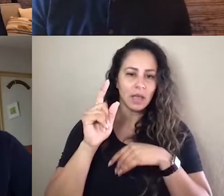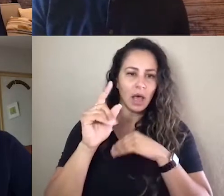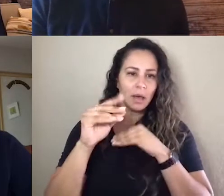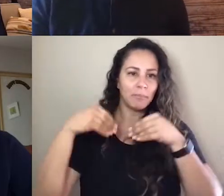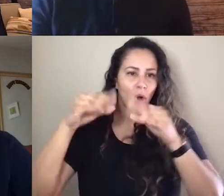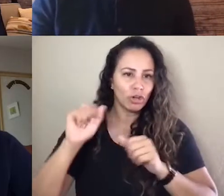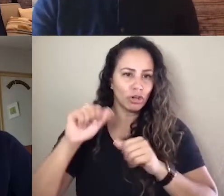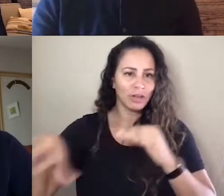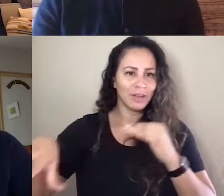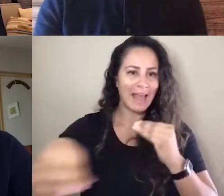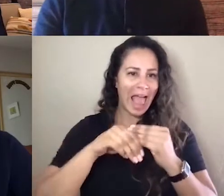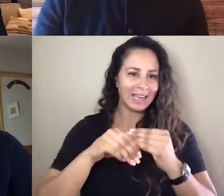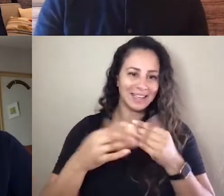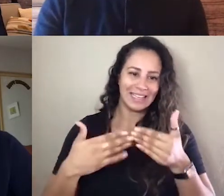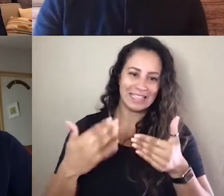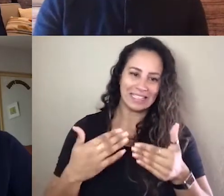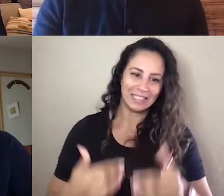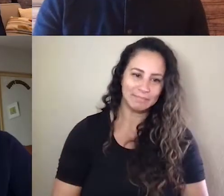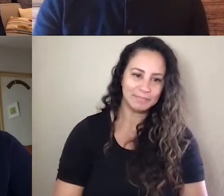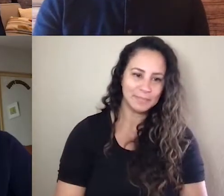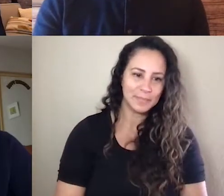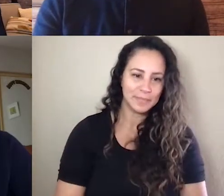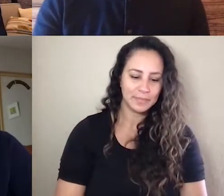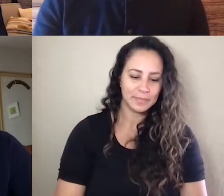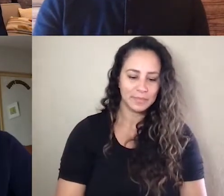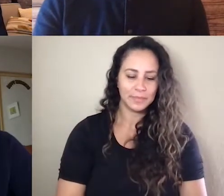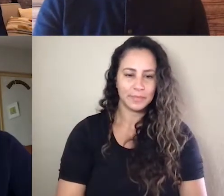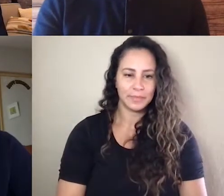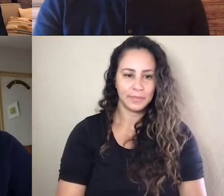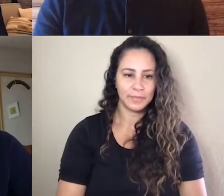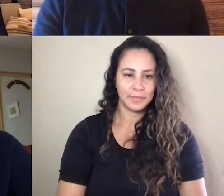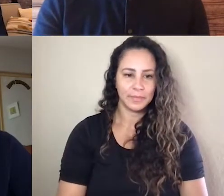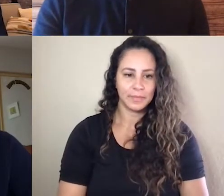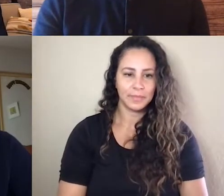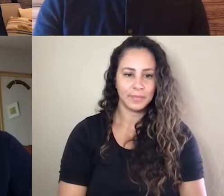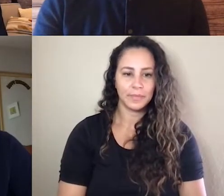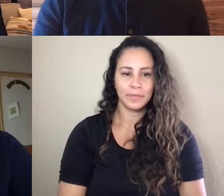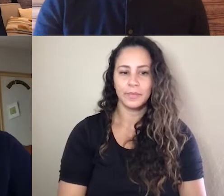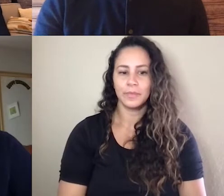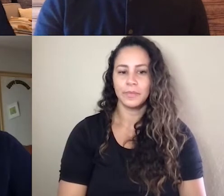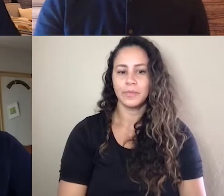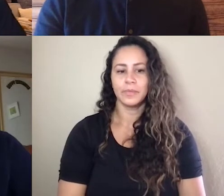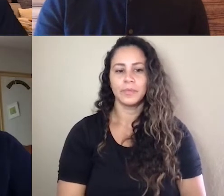MARKETER COULD ADD EASILY. I DON'T THINK THAT'S LIKELY TO BE ON THE IMMEDIATE